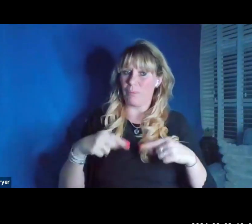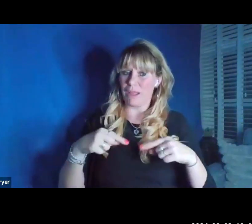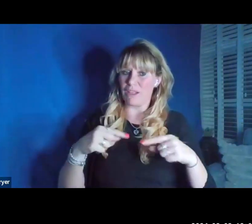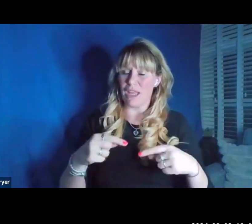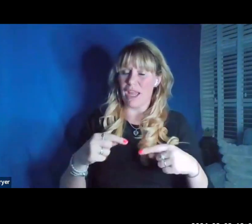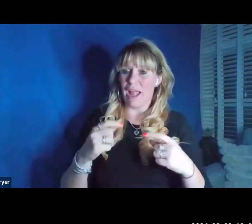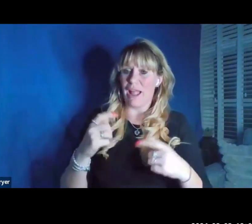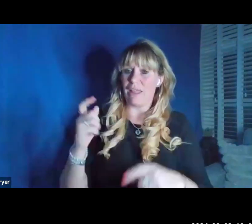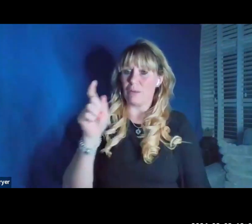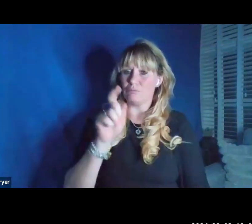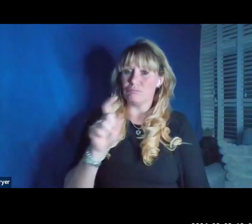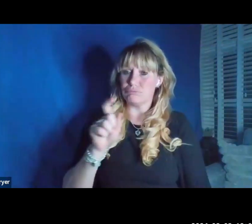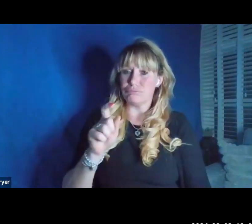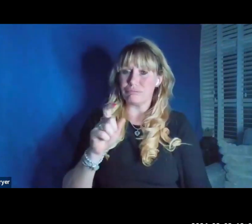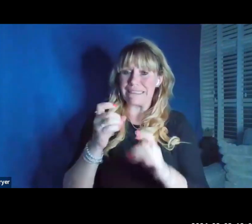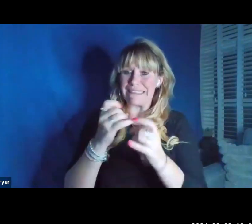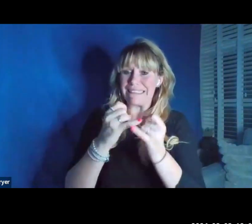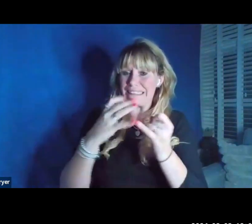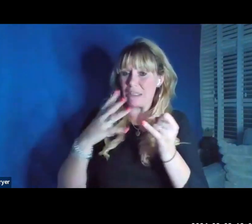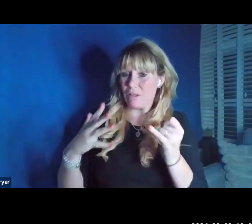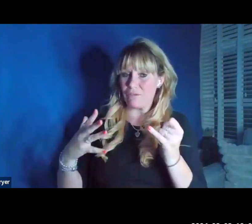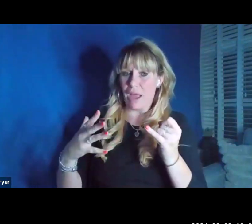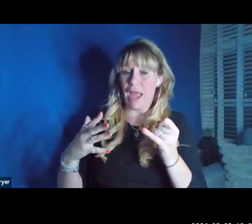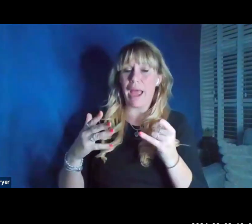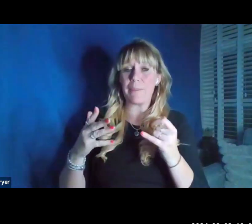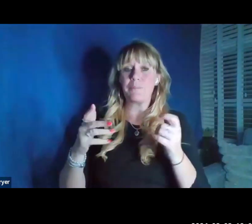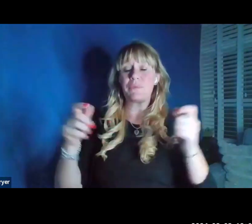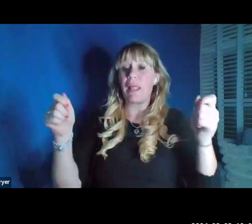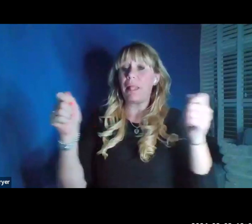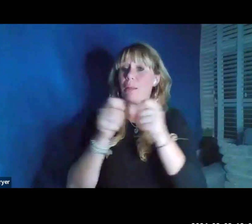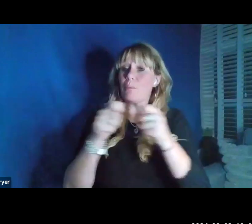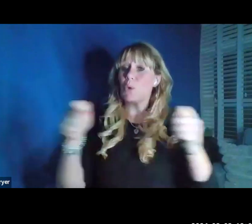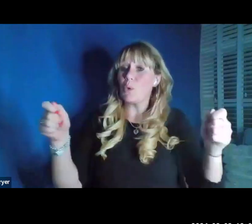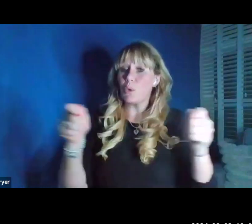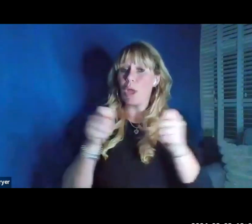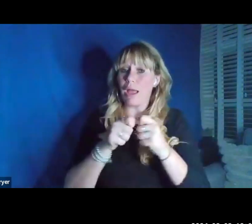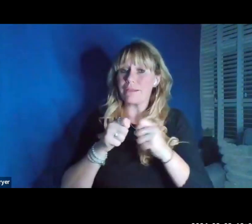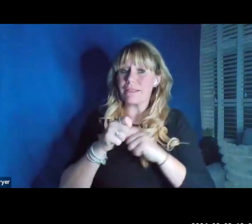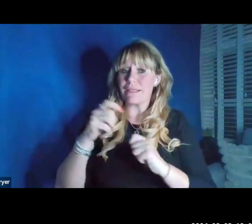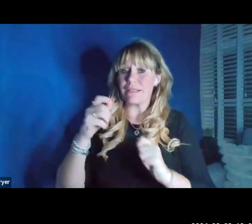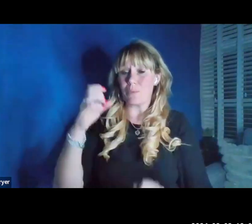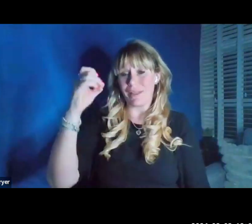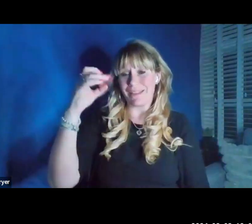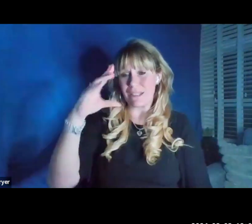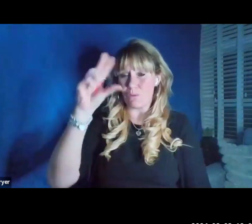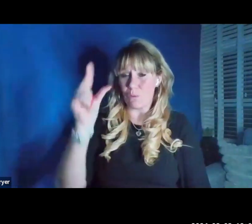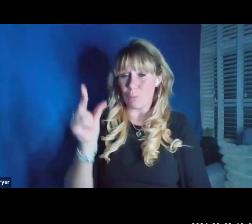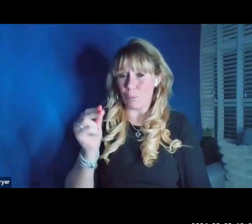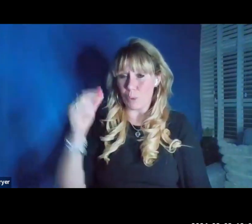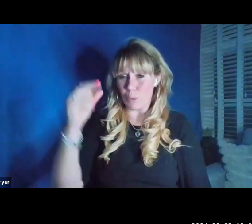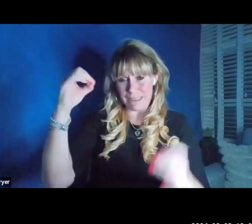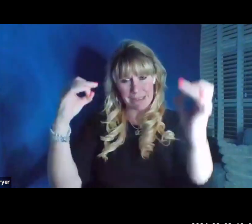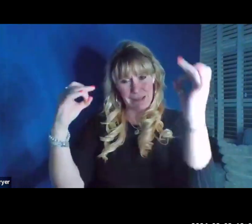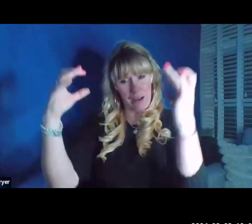and behind me are curtains with silver moon and stars.